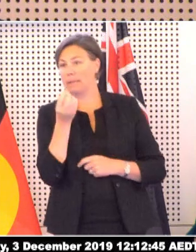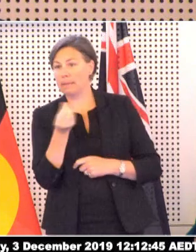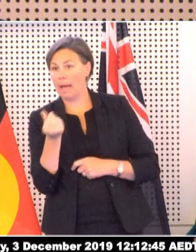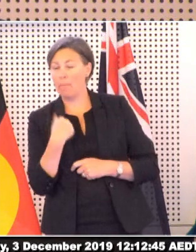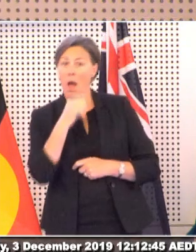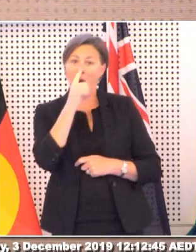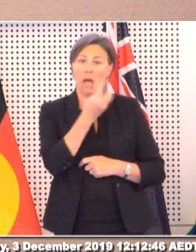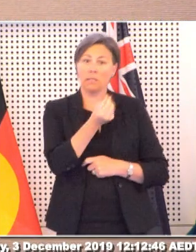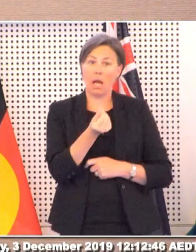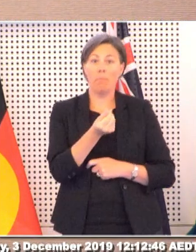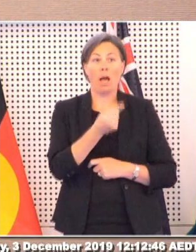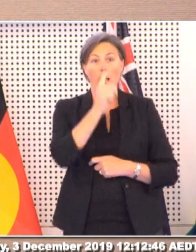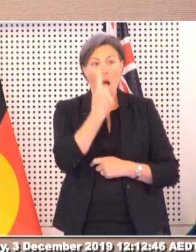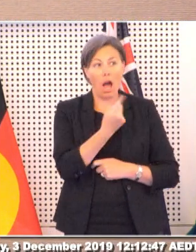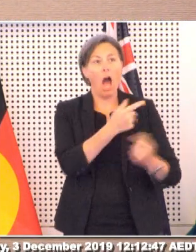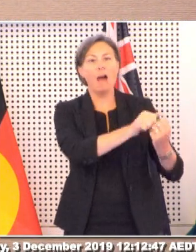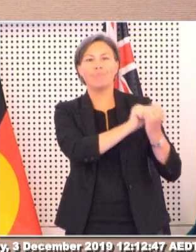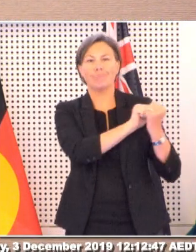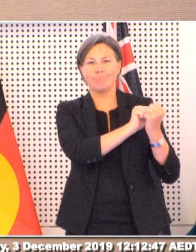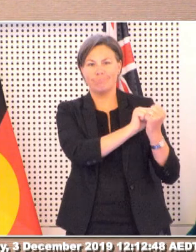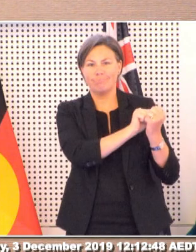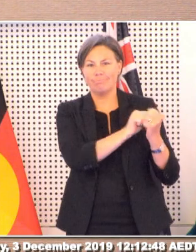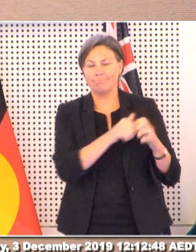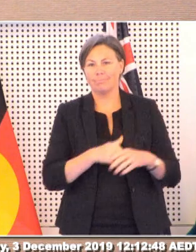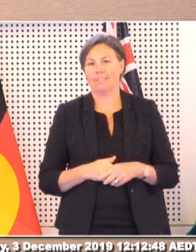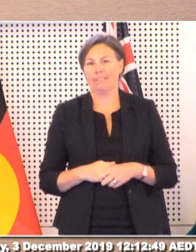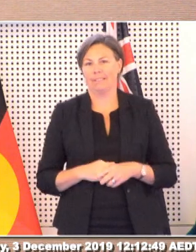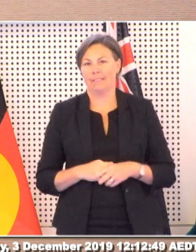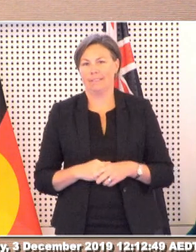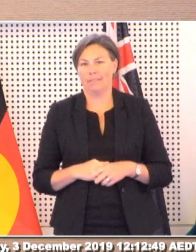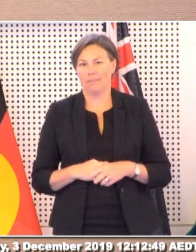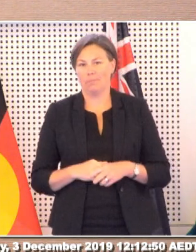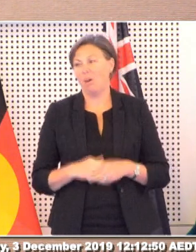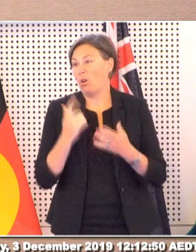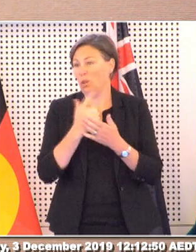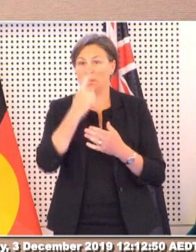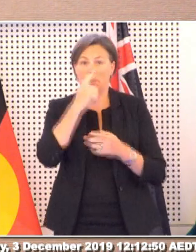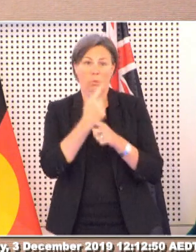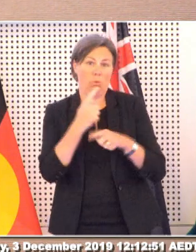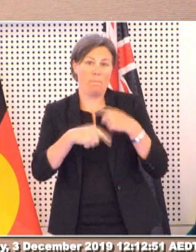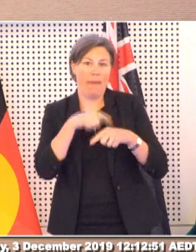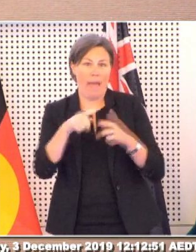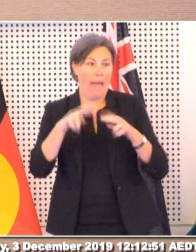wanting people to take action when something goes wrong, and lots of people talked about that, actually, just do something.